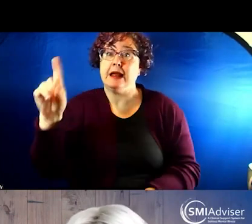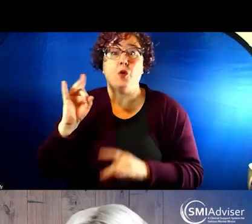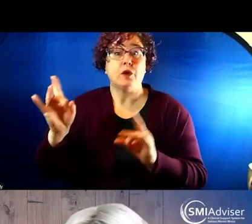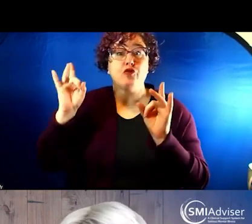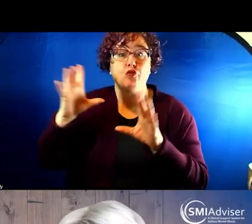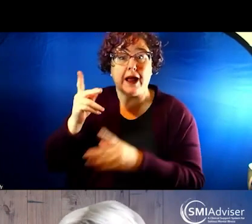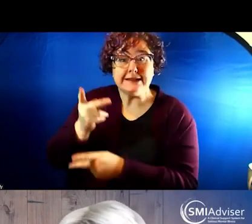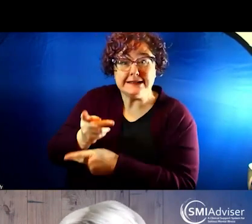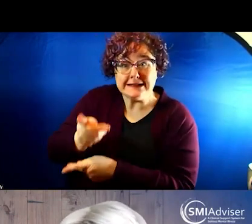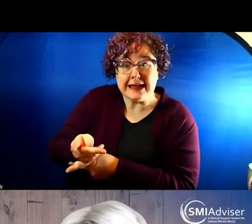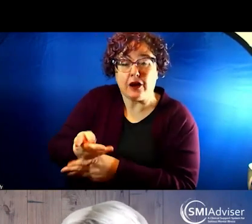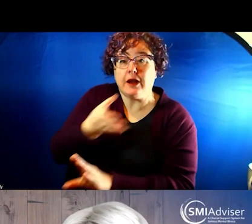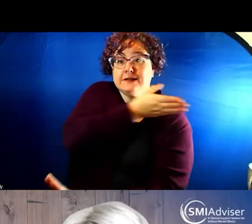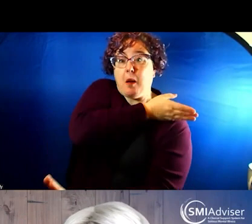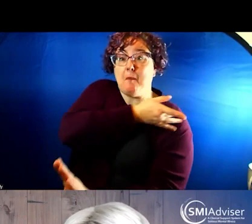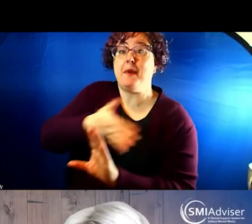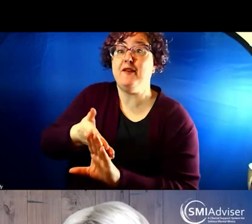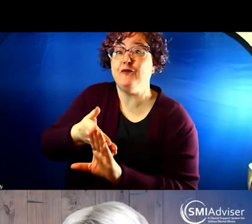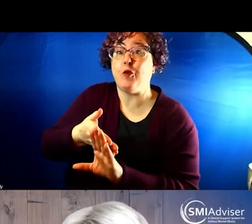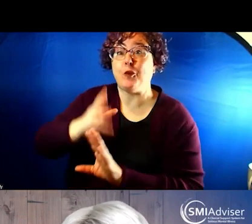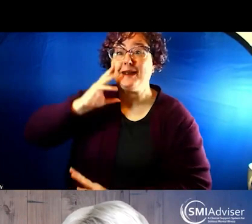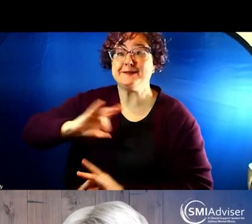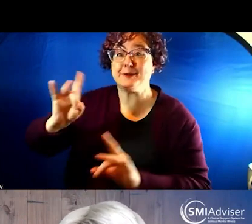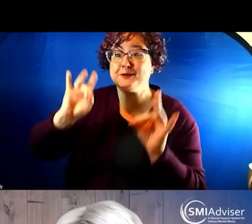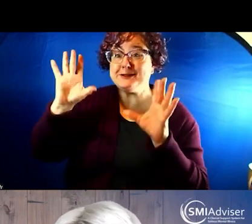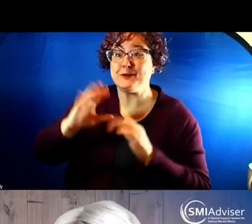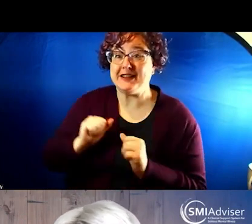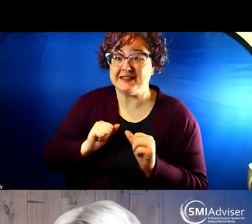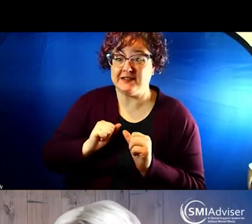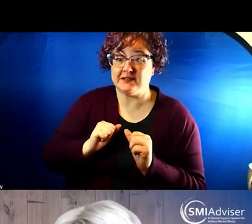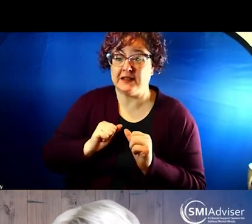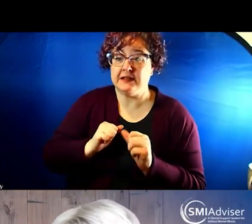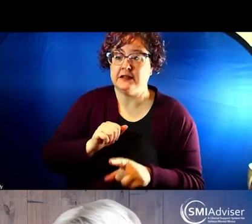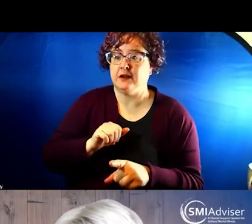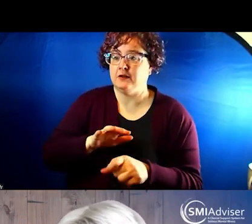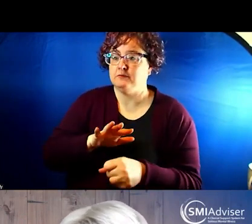IT IS BEFORE WE ARE IN CRISIS, IS THERE ENOUGH REDUCTION OF STIGMA AND SHAME THAT I FEEL